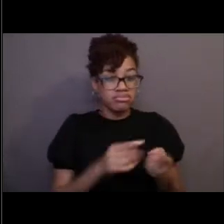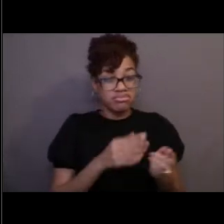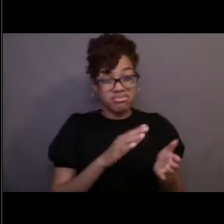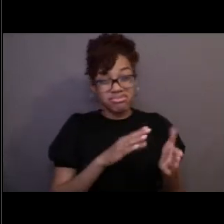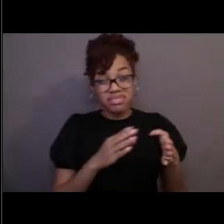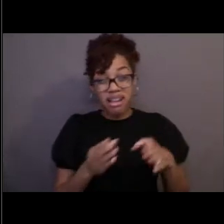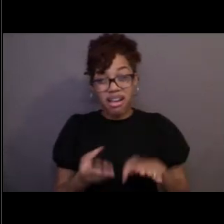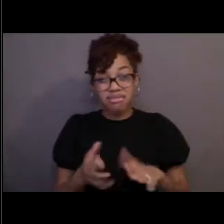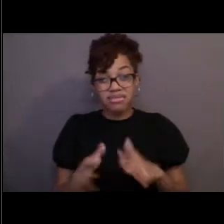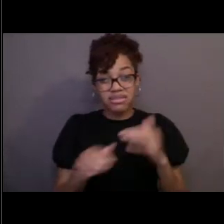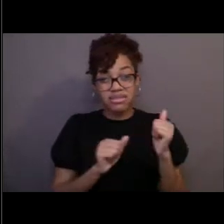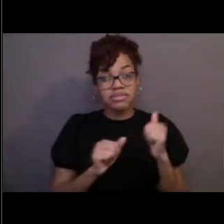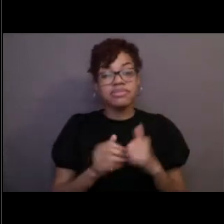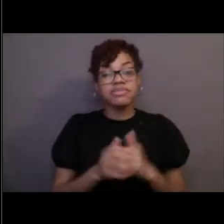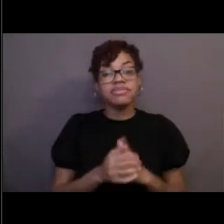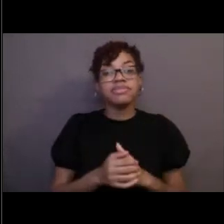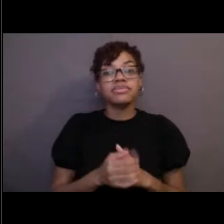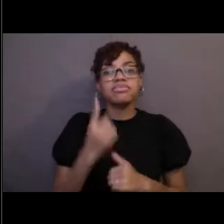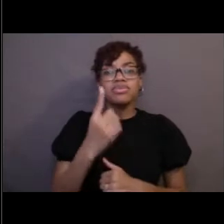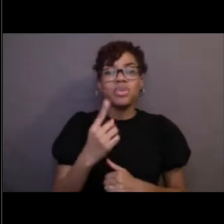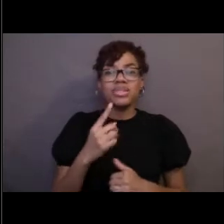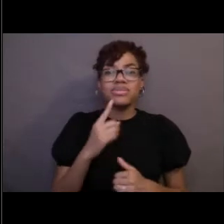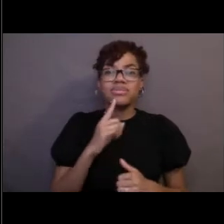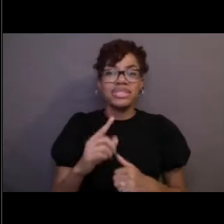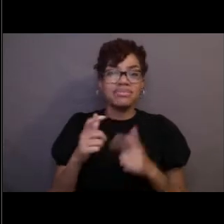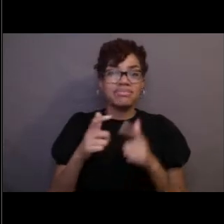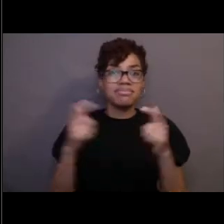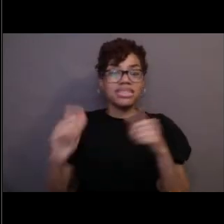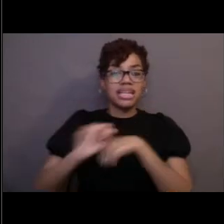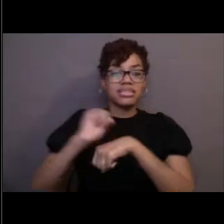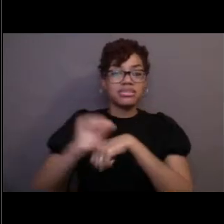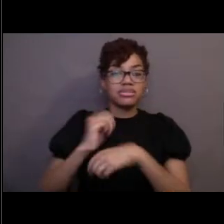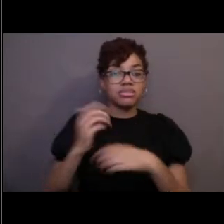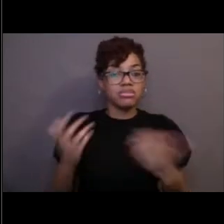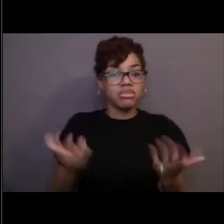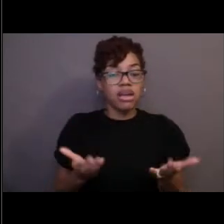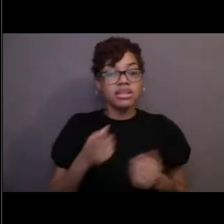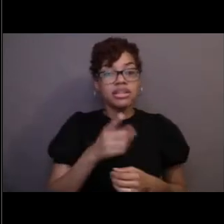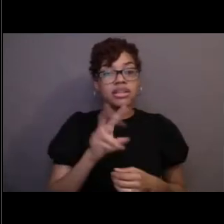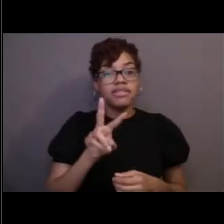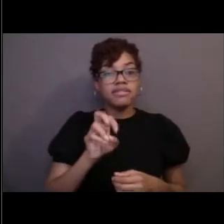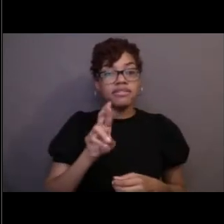is called vertical line entanglements. So fishing gear that's stuck to the bottom of the ocean